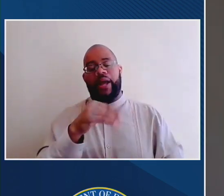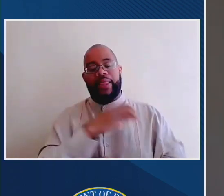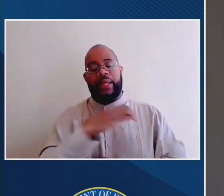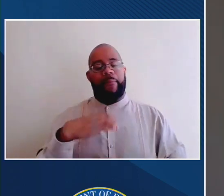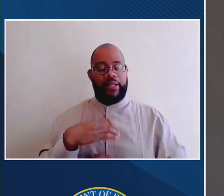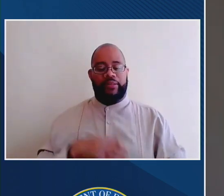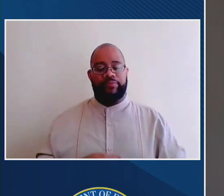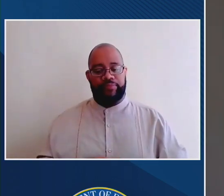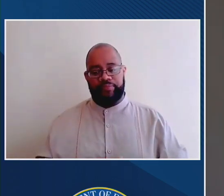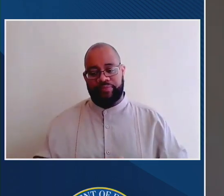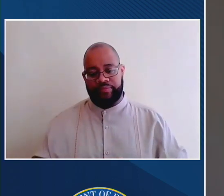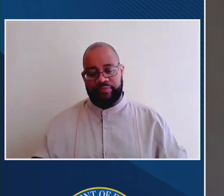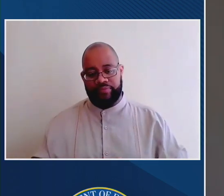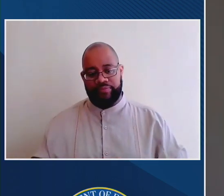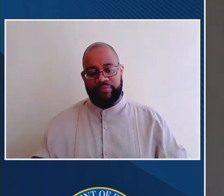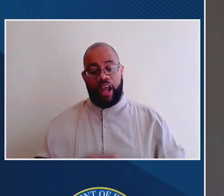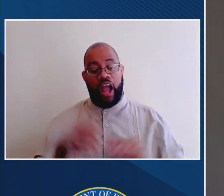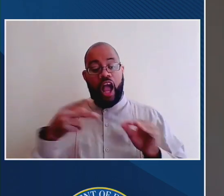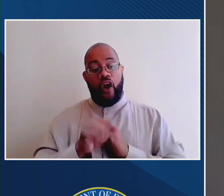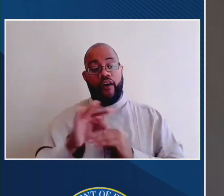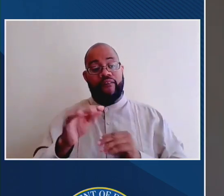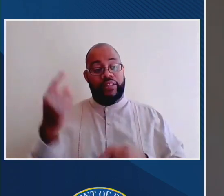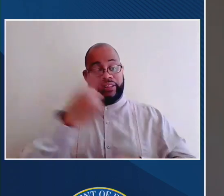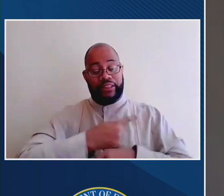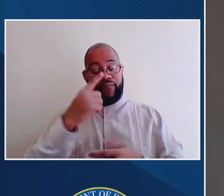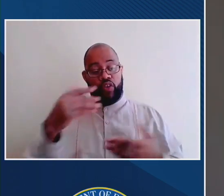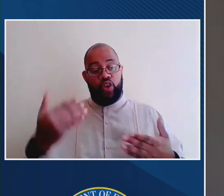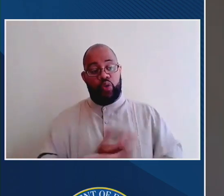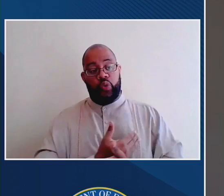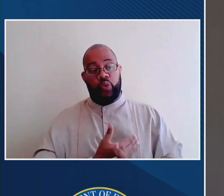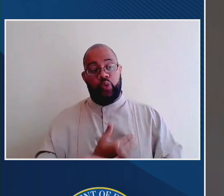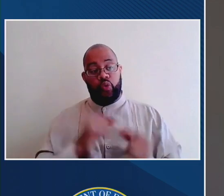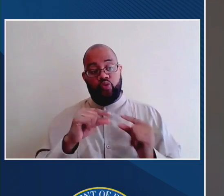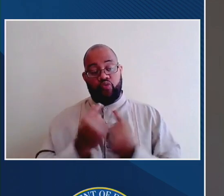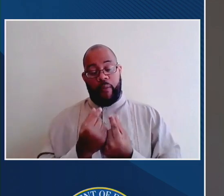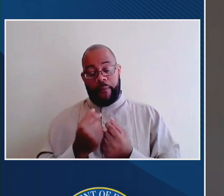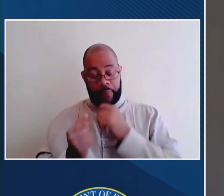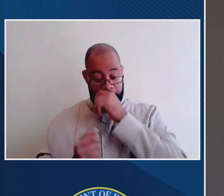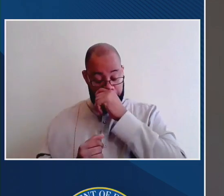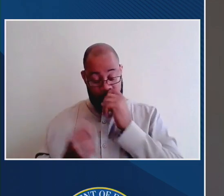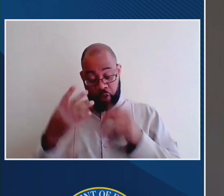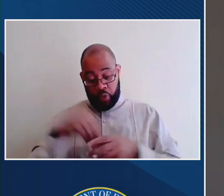The cutoff date to propose new constituent groups, including primary and alternate,